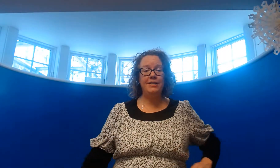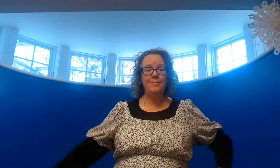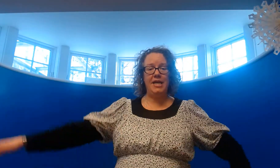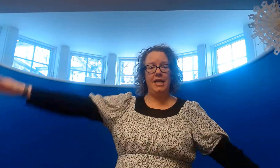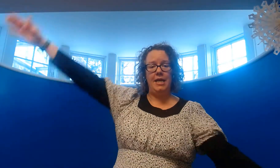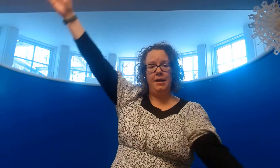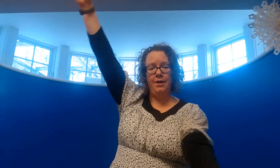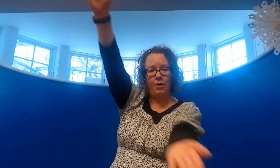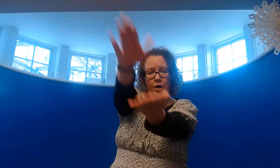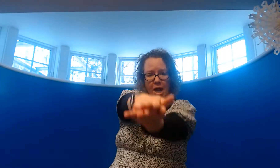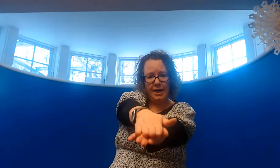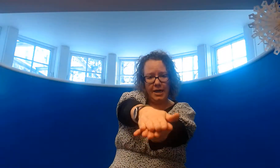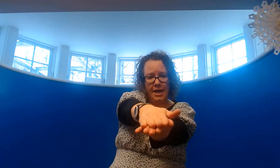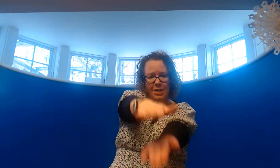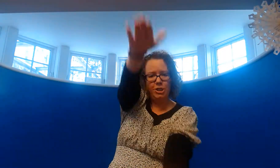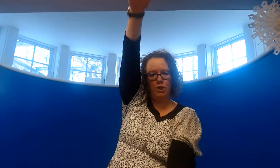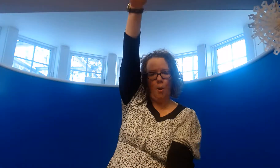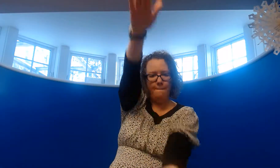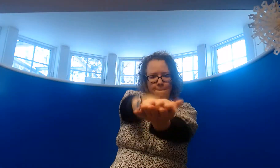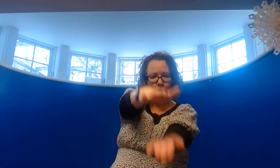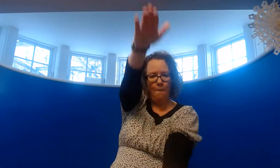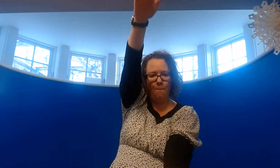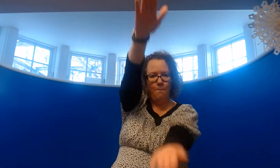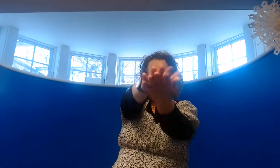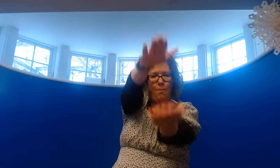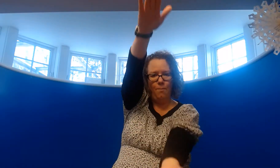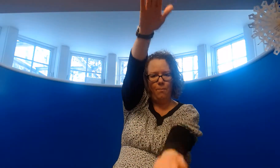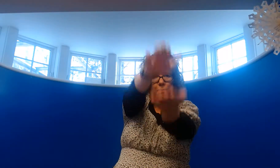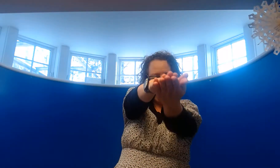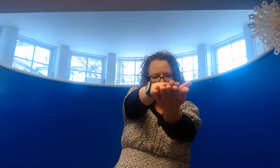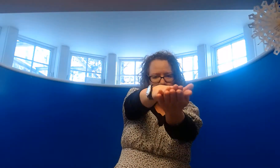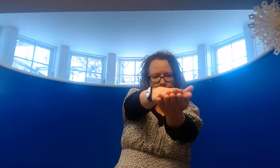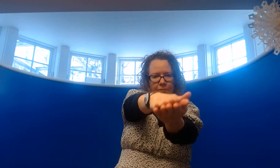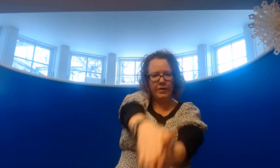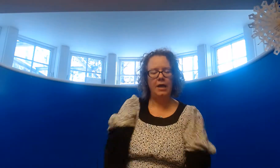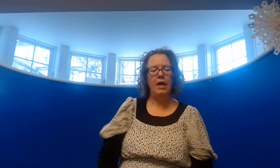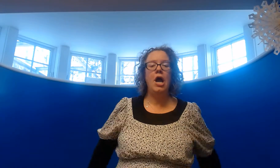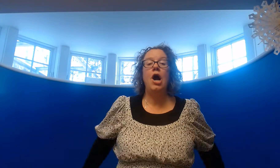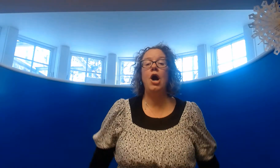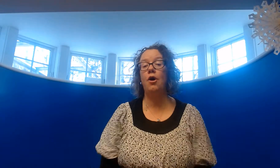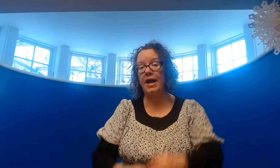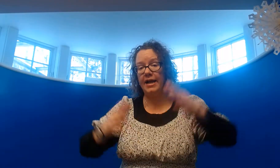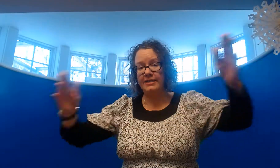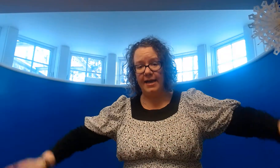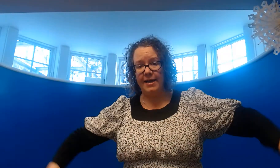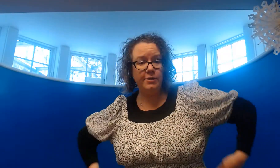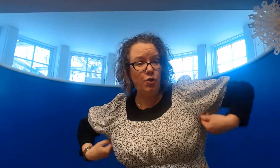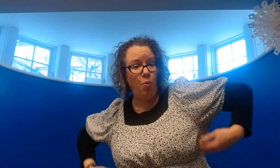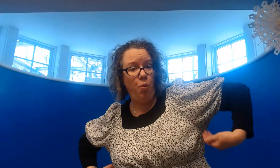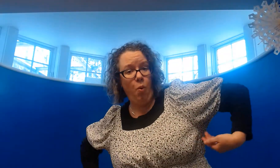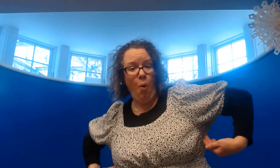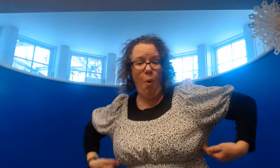to be crocodiles orangutans